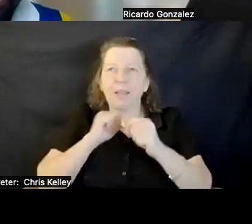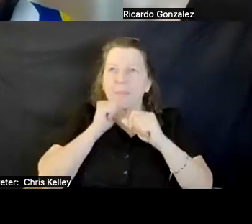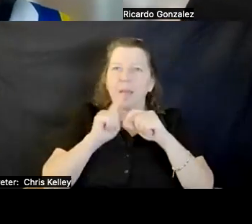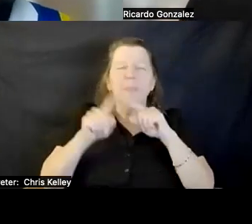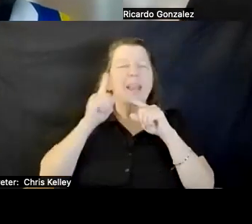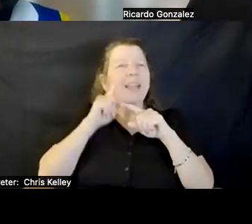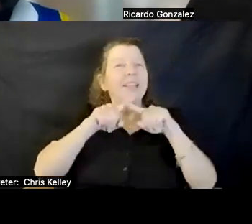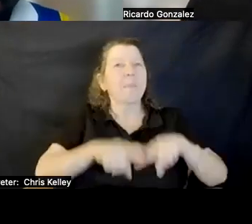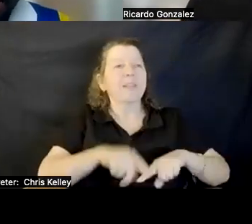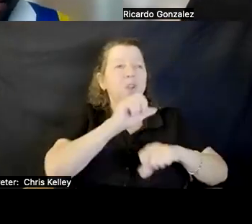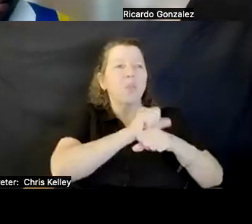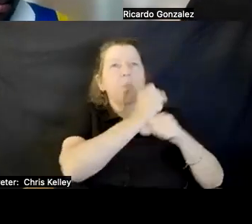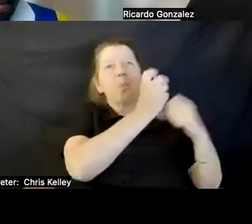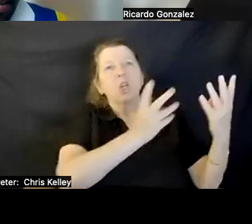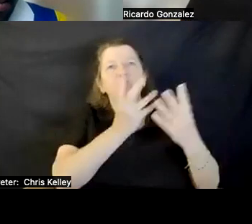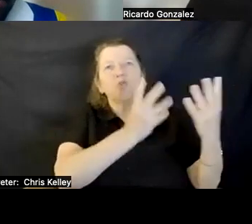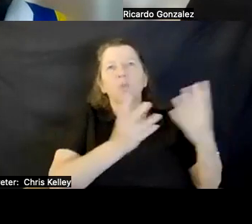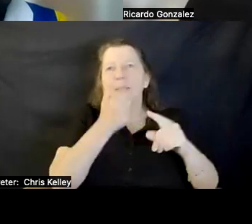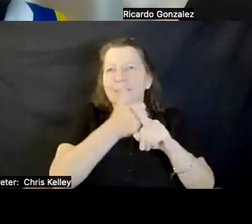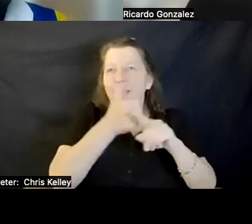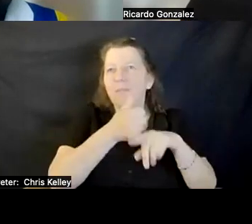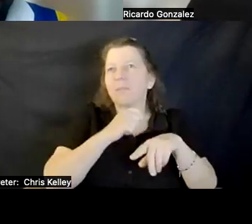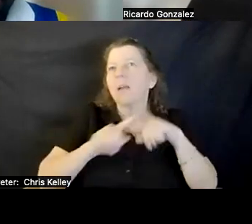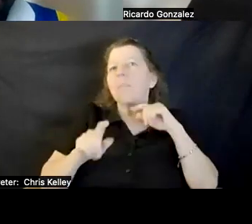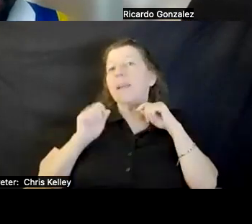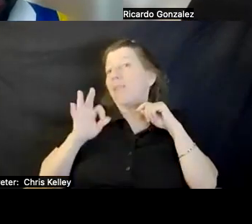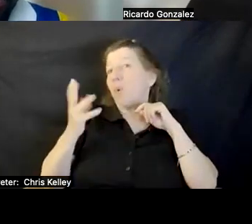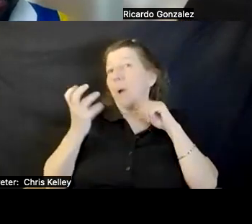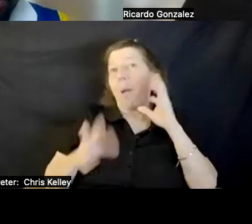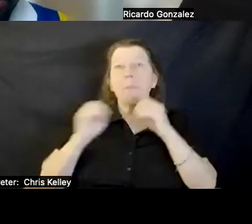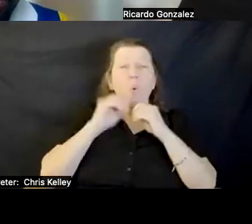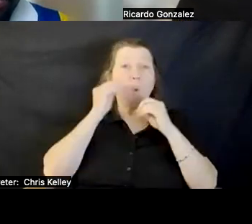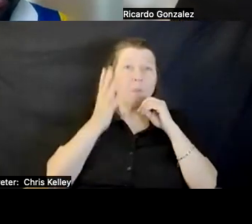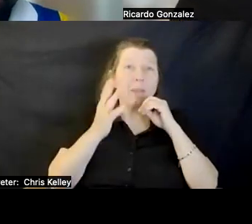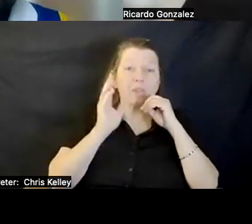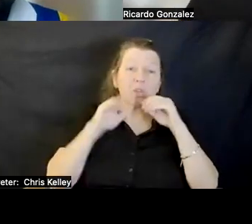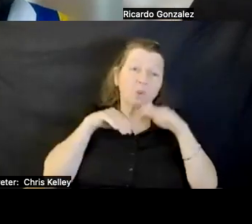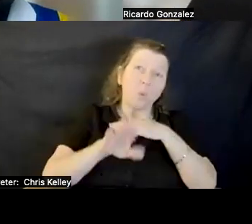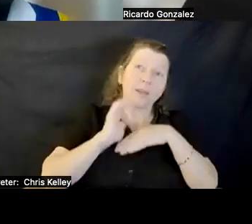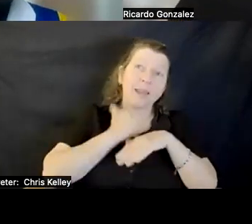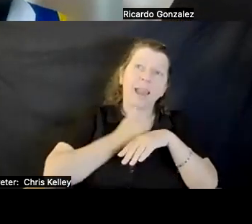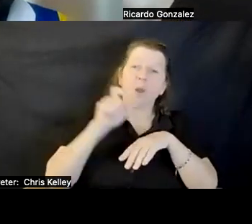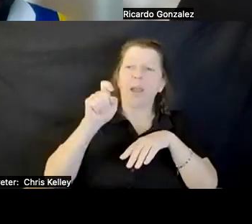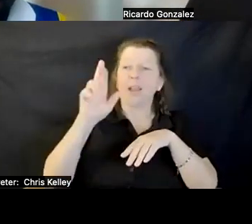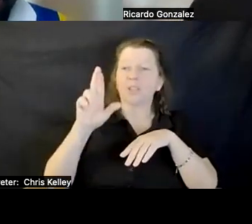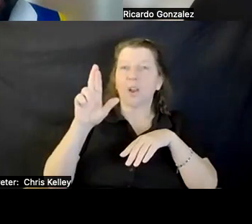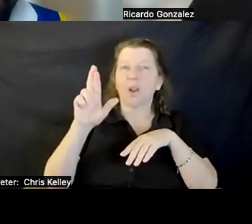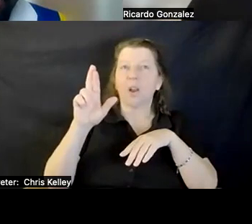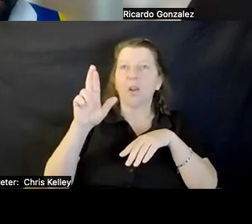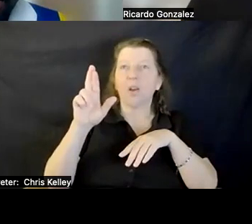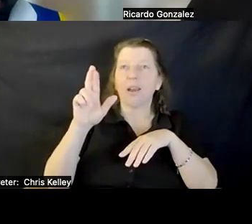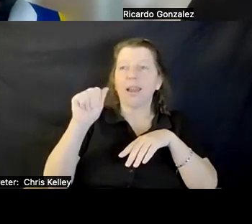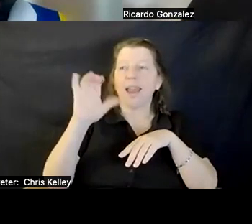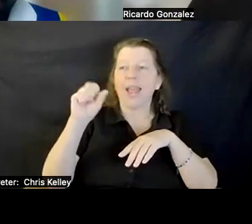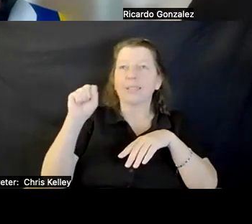ITSELF. IF YOU WANT MORE INFORMATION, YOU CAN GO TO THE WEBSITE, XRACCESS.ORG.